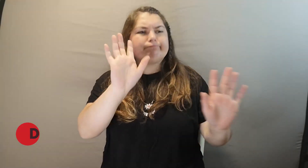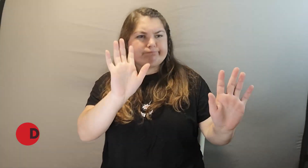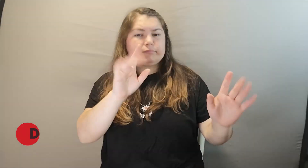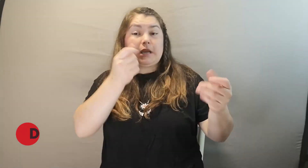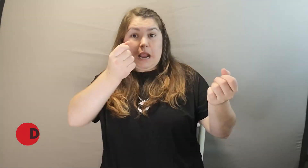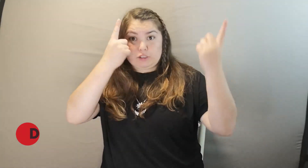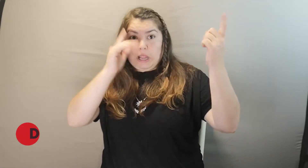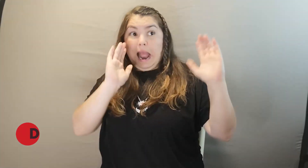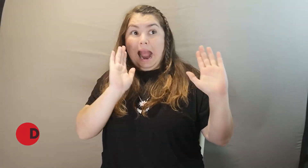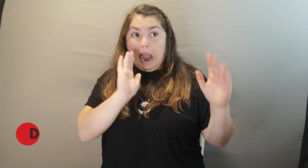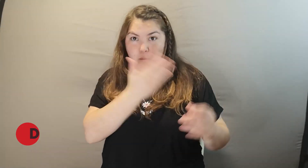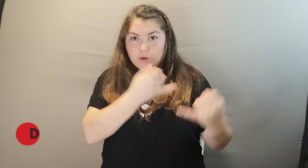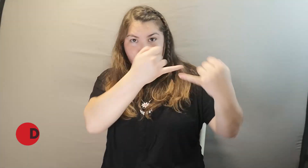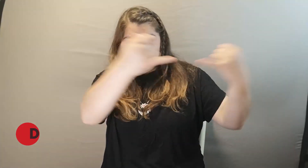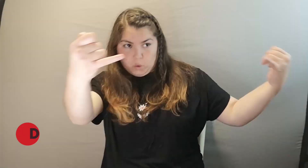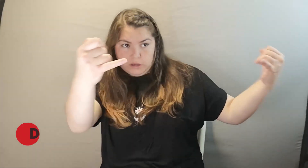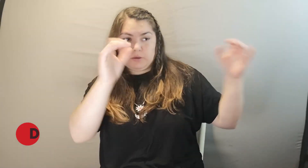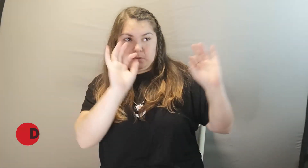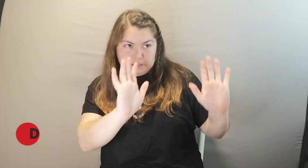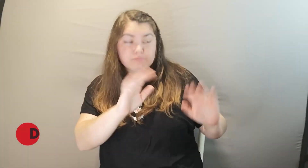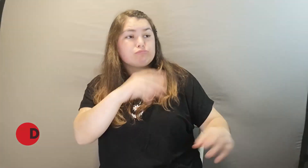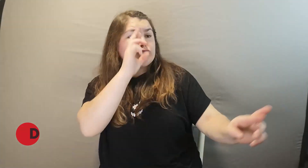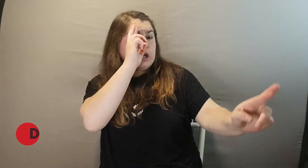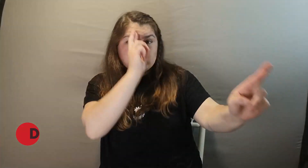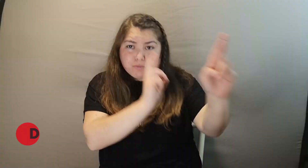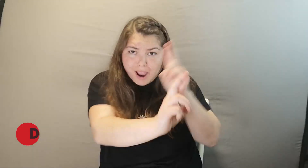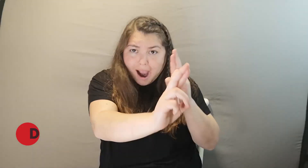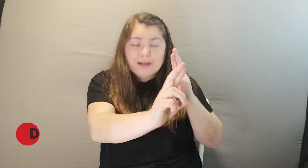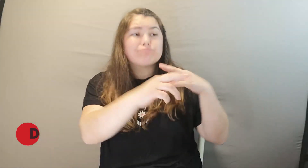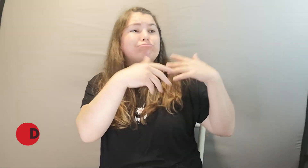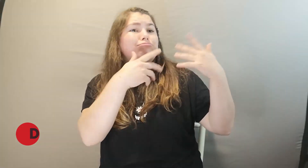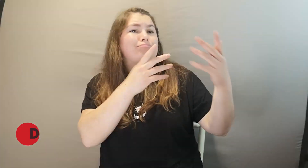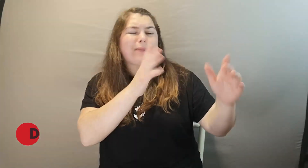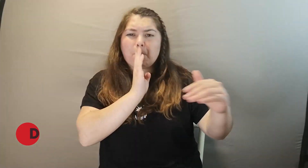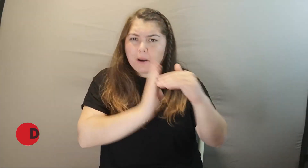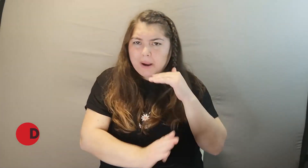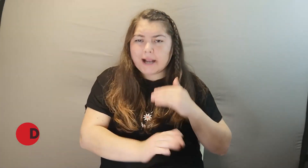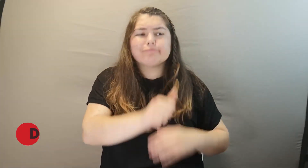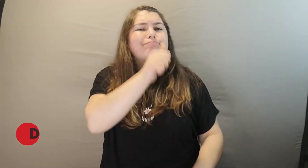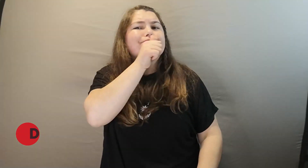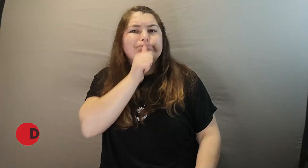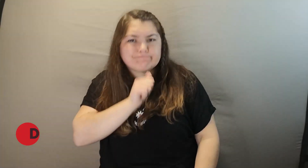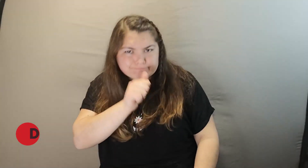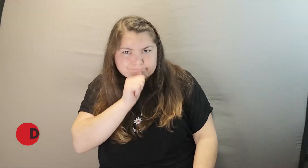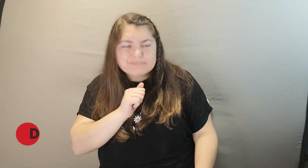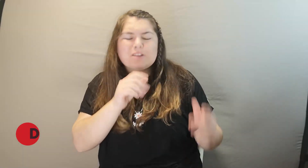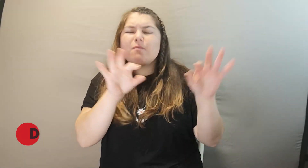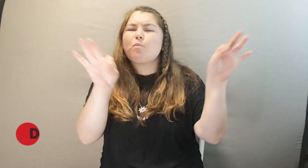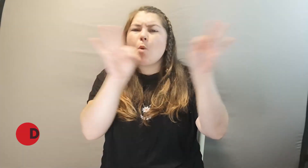understand each other’s borders, respect, be humble and patience,